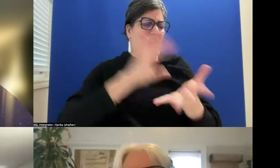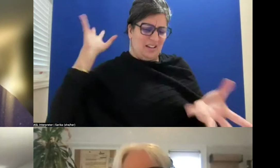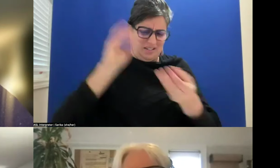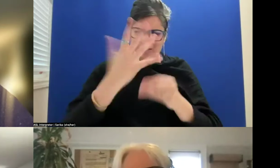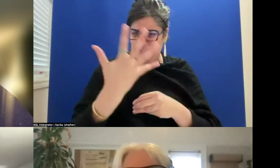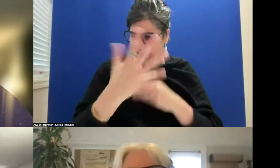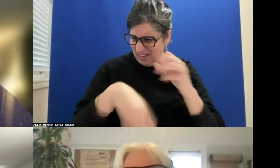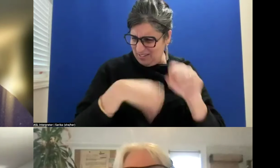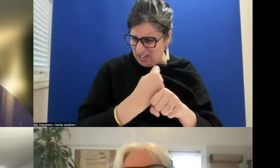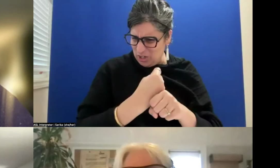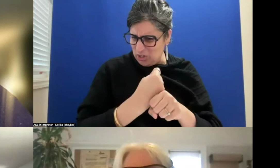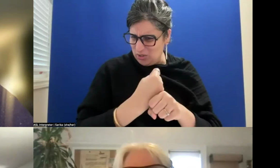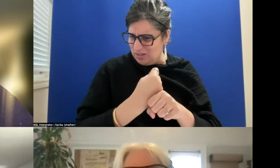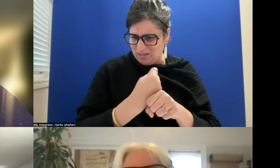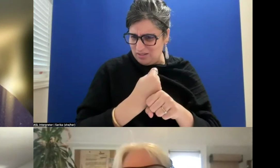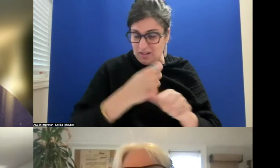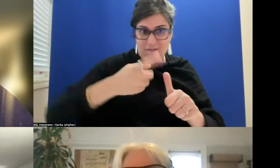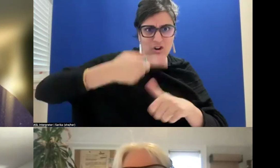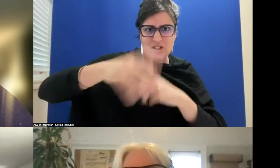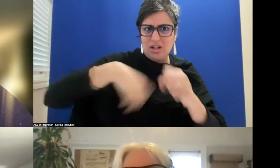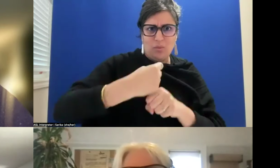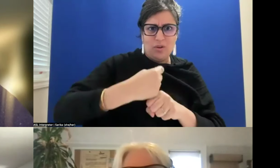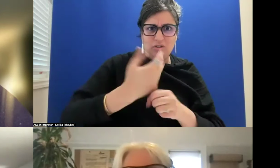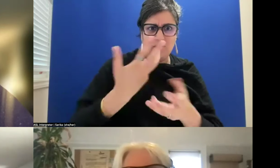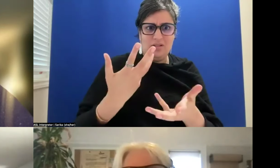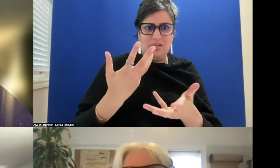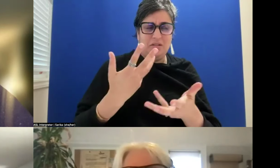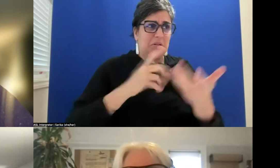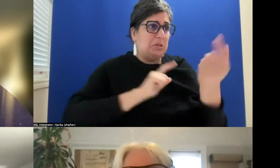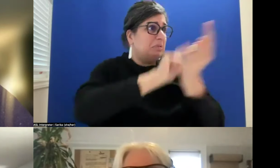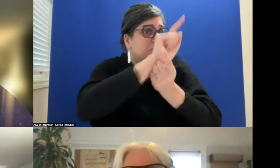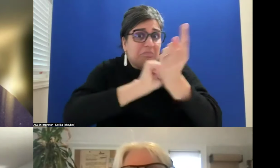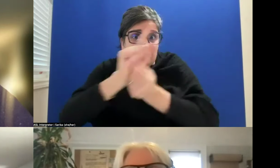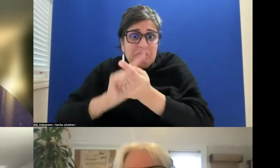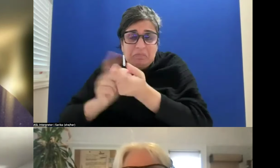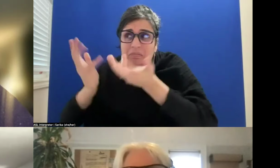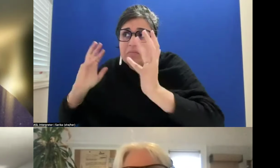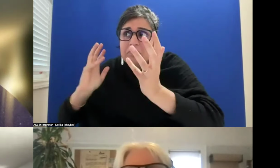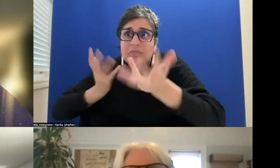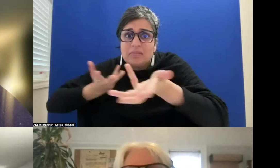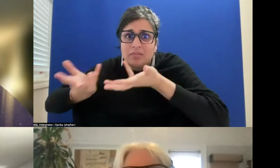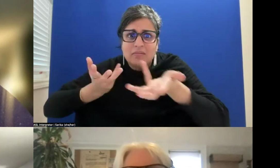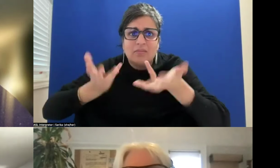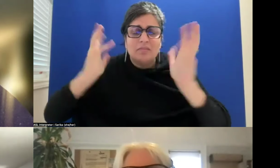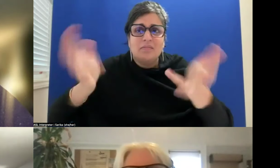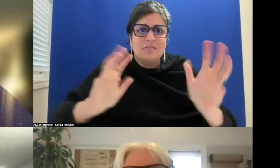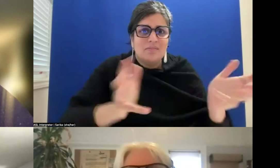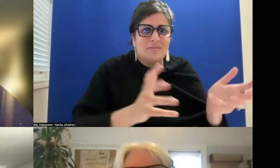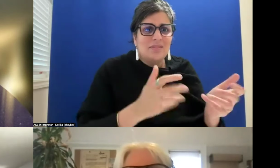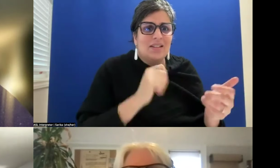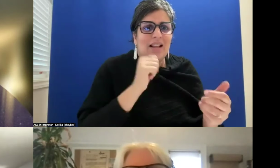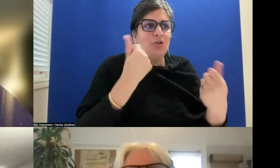just in a lot of the first year was just like, getting to know people and, like, not even, like, trying to figure something out.